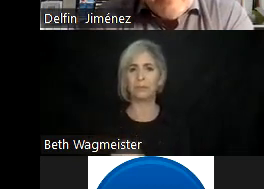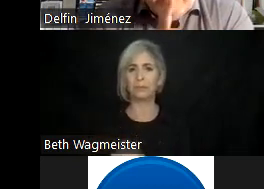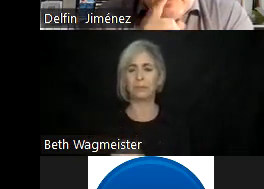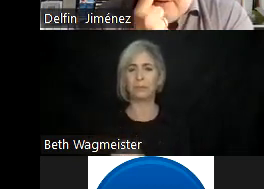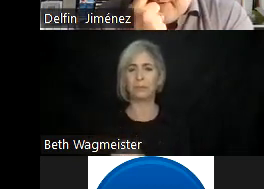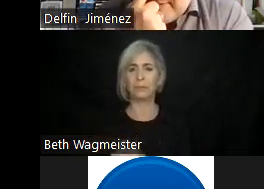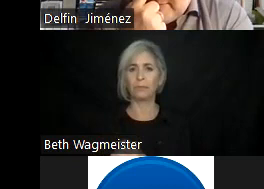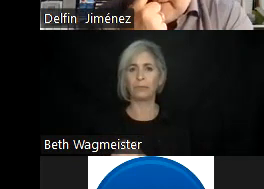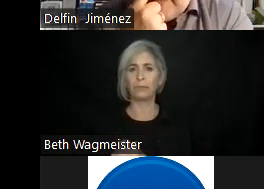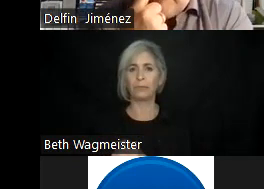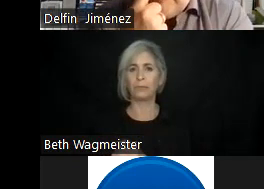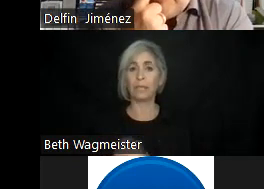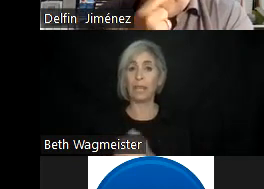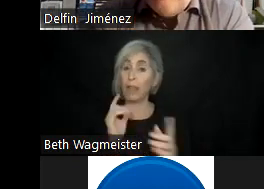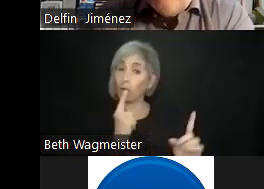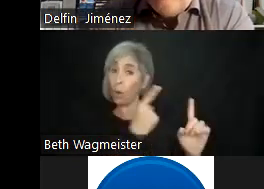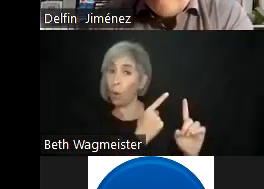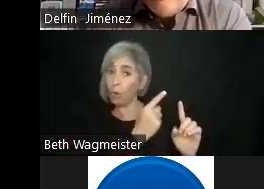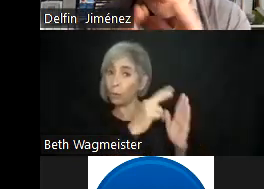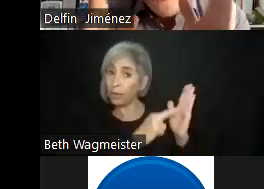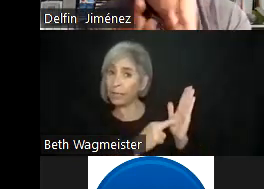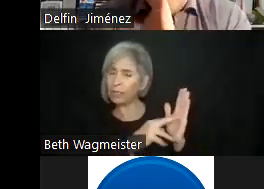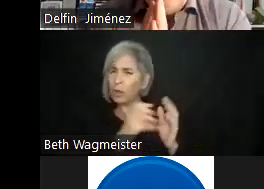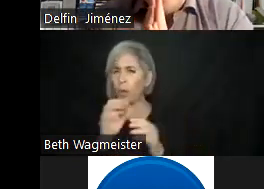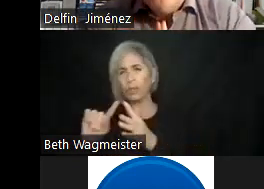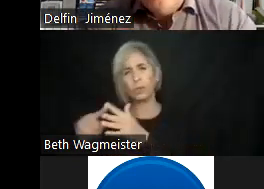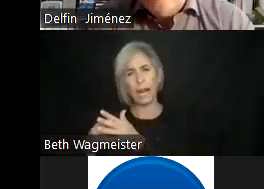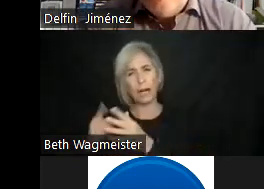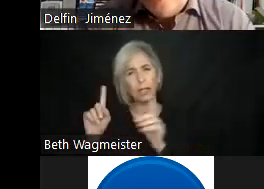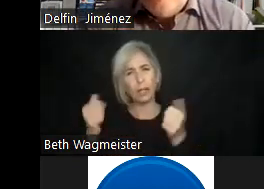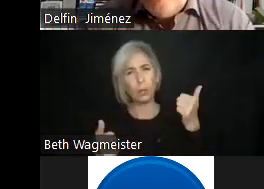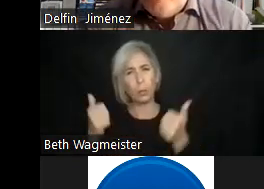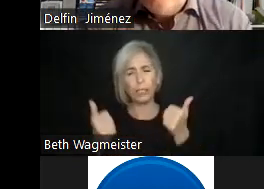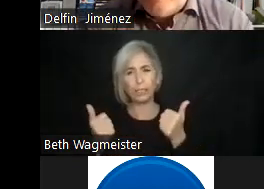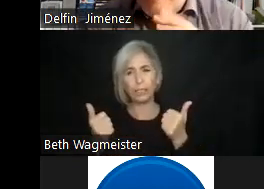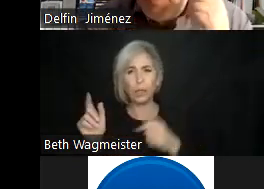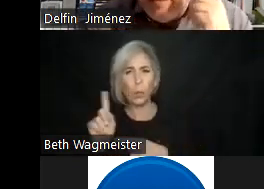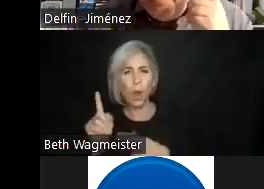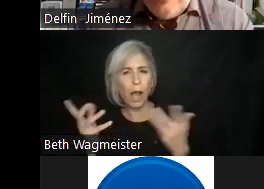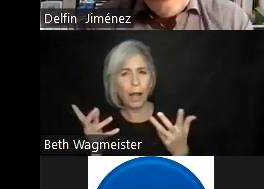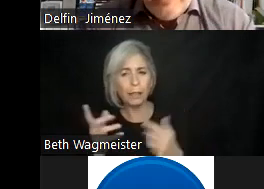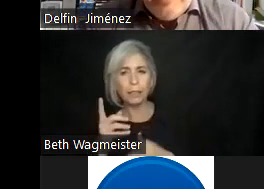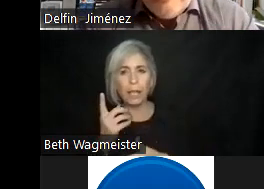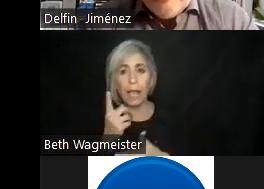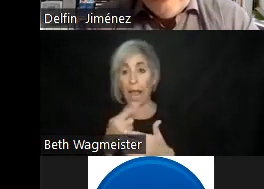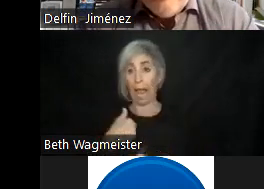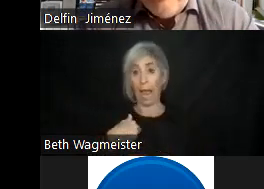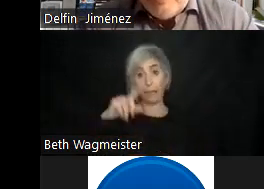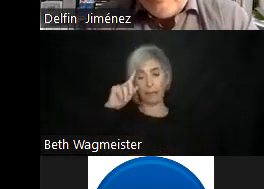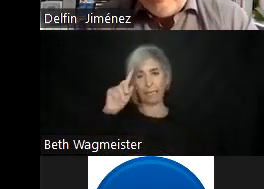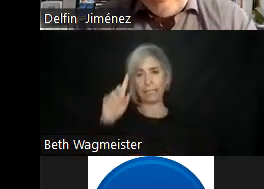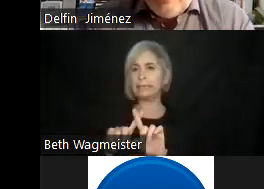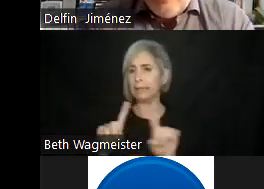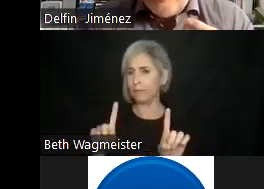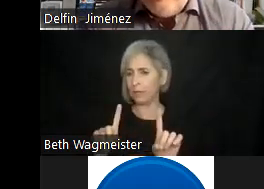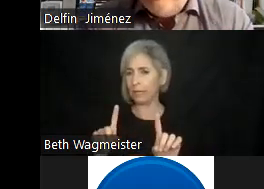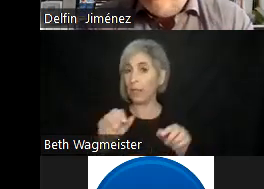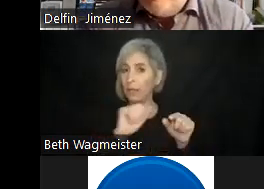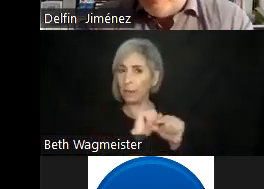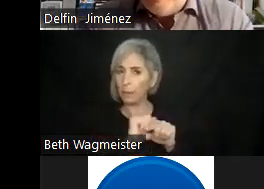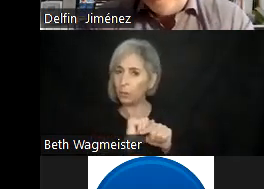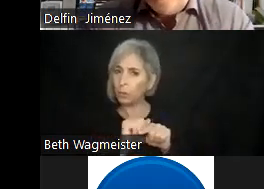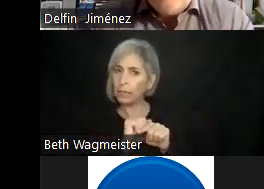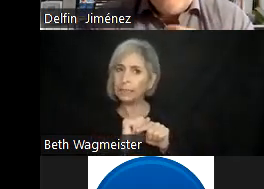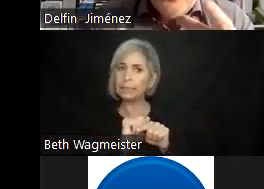Because it is different in theory than what I think and the practice, what I do.